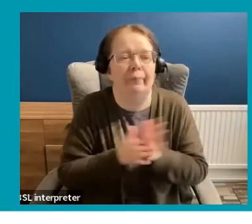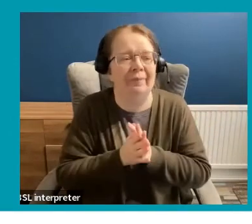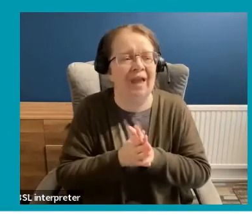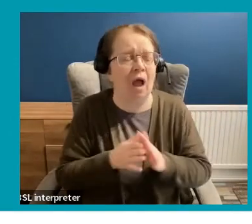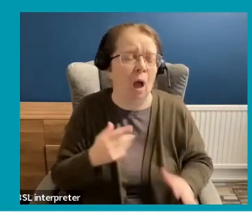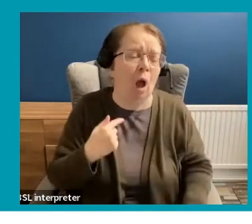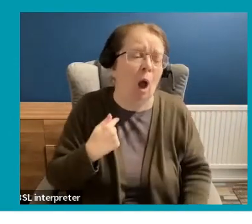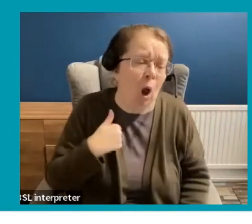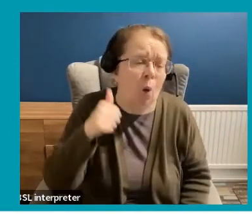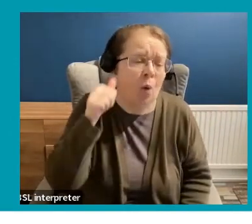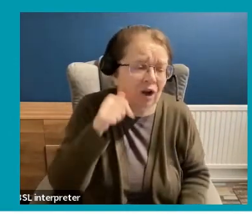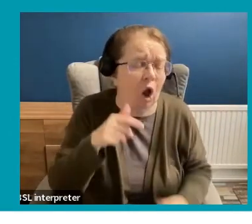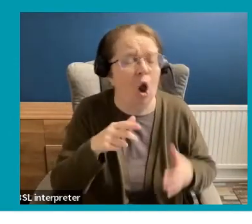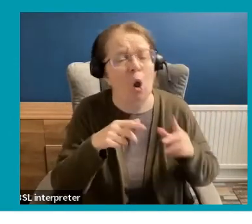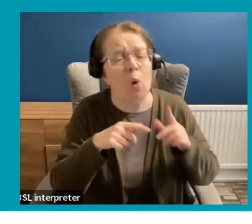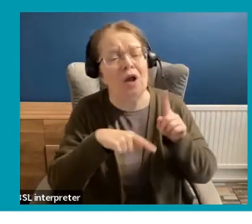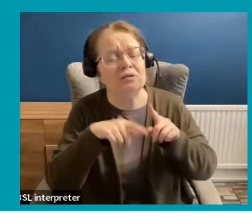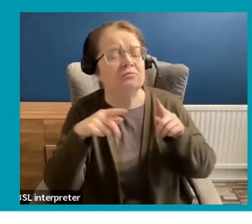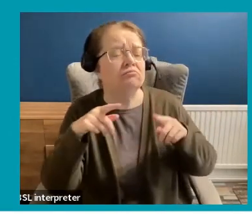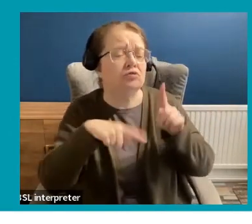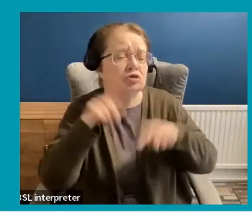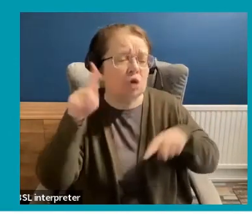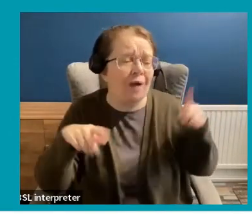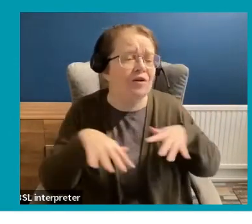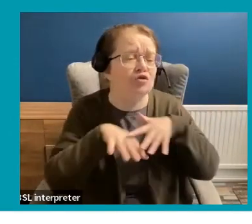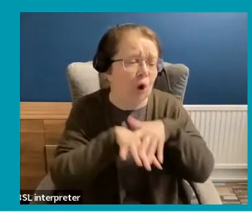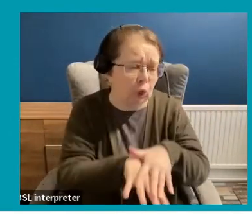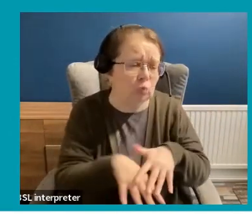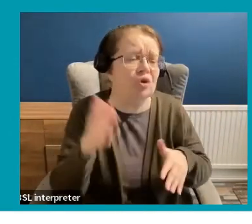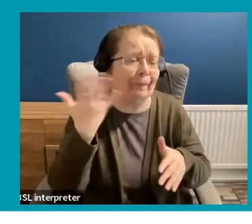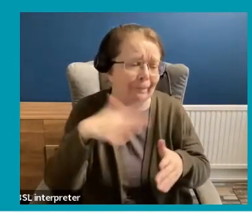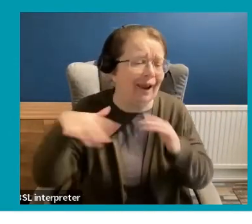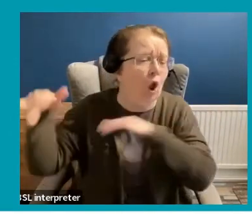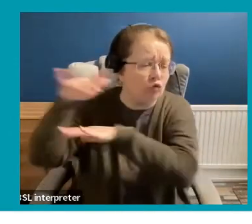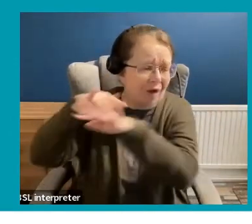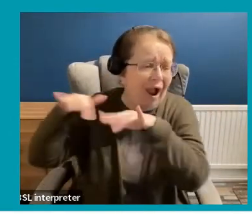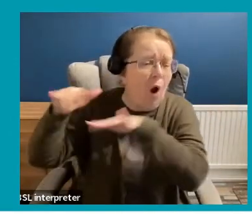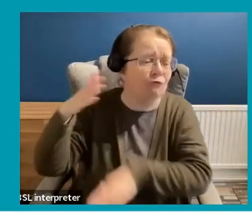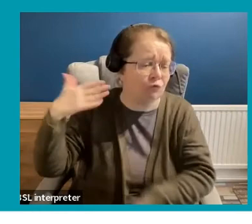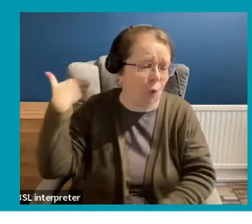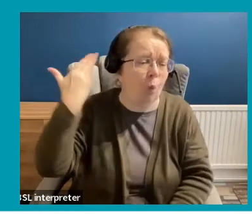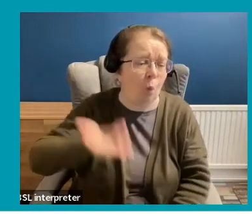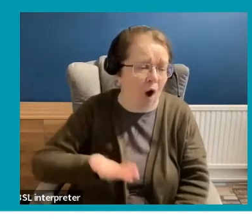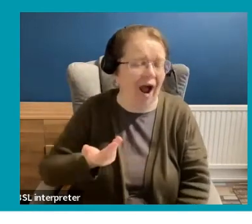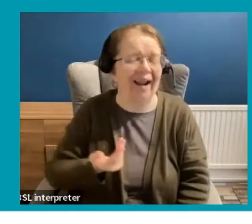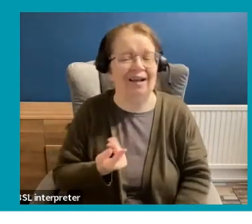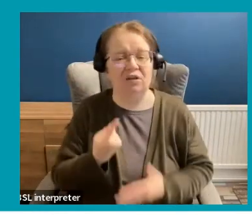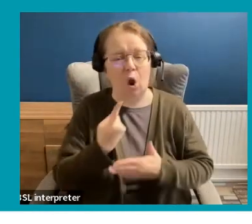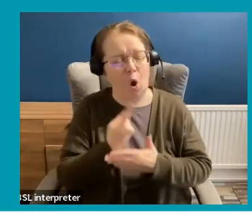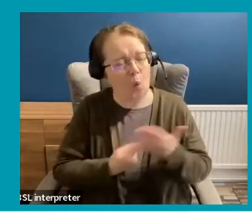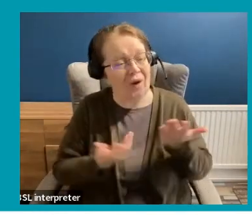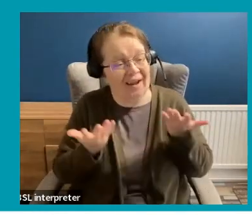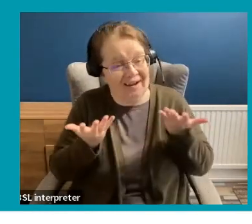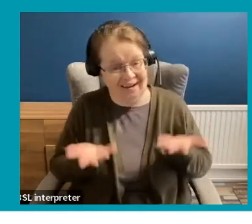diversity and inclusion has been around for a while but it's only now that I think our organization